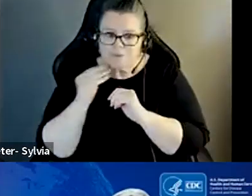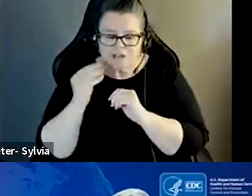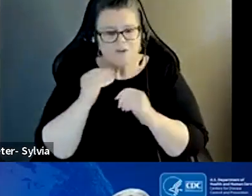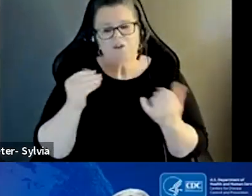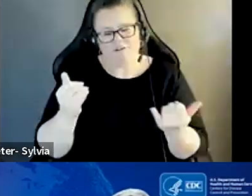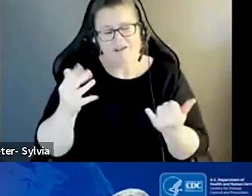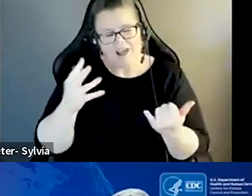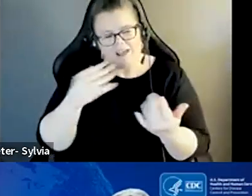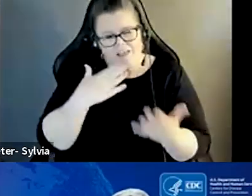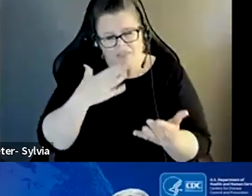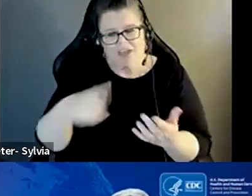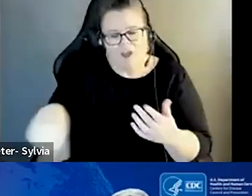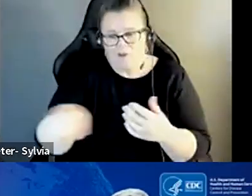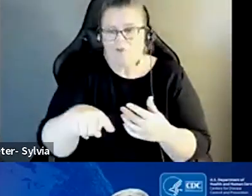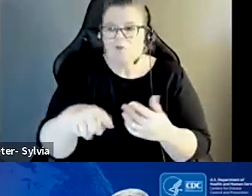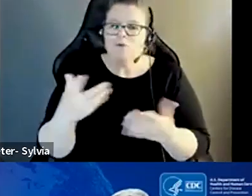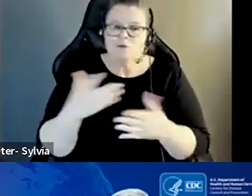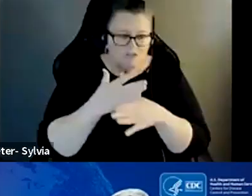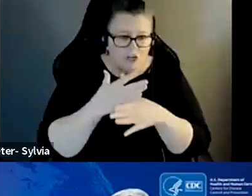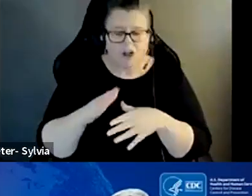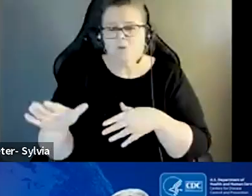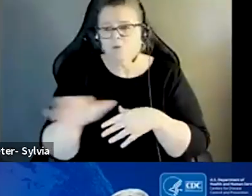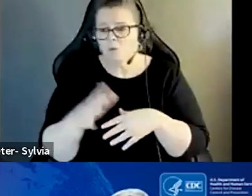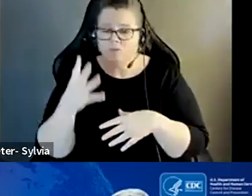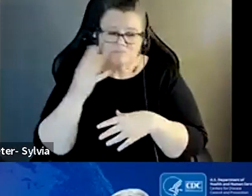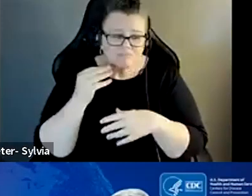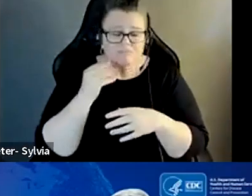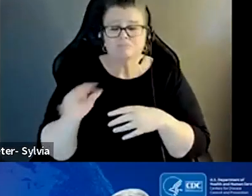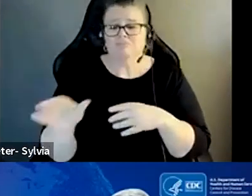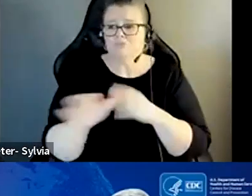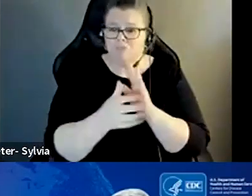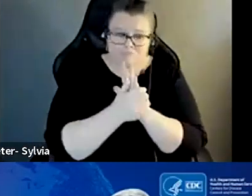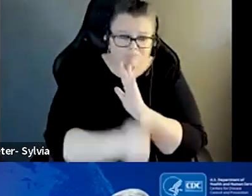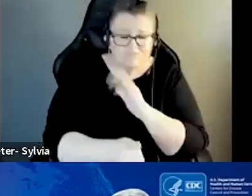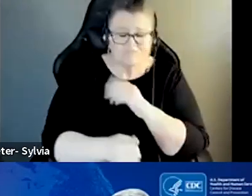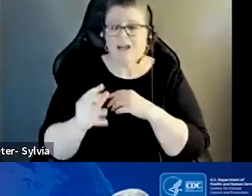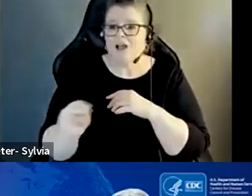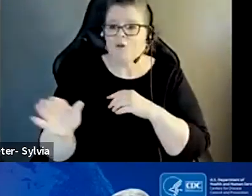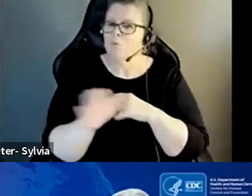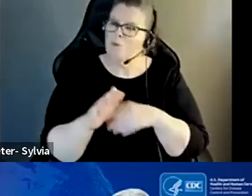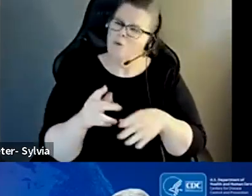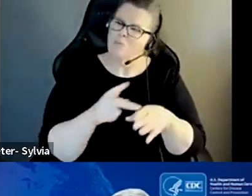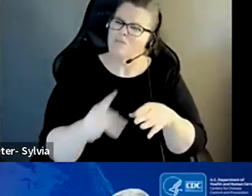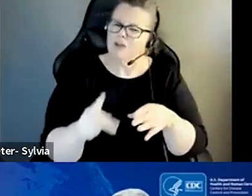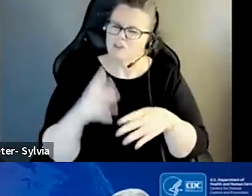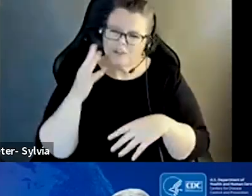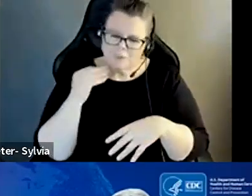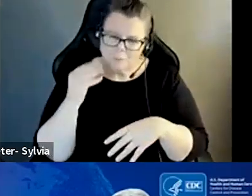your commitment, your expertise, and your professional experience. And especially I want to thank you for bringing your passion to this work.